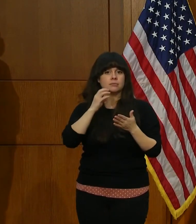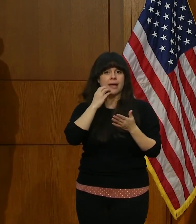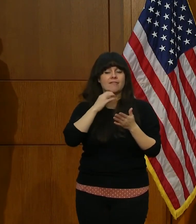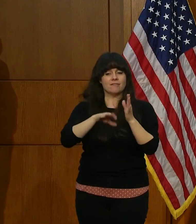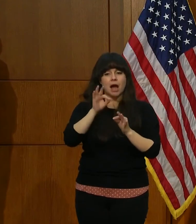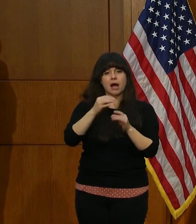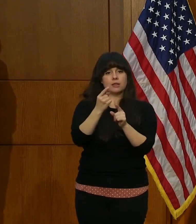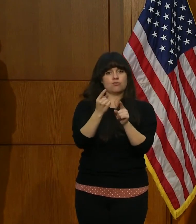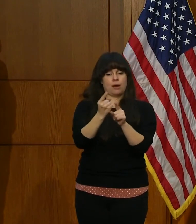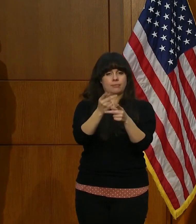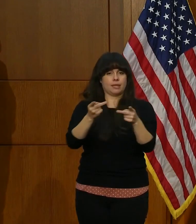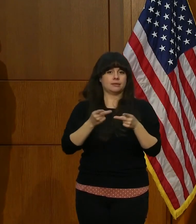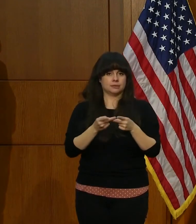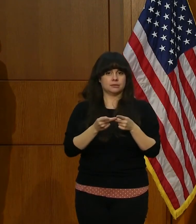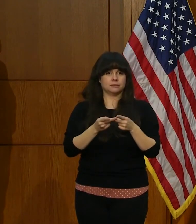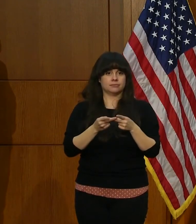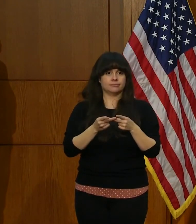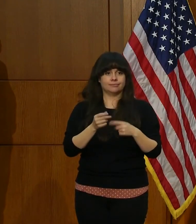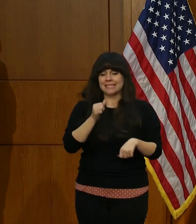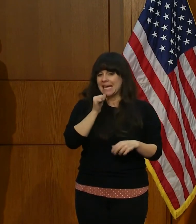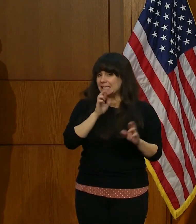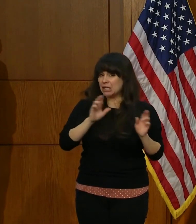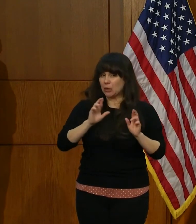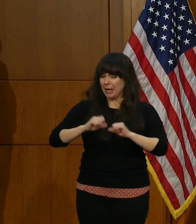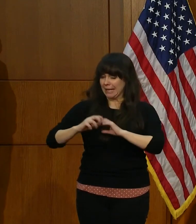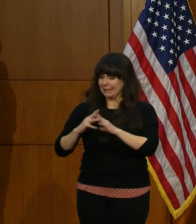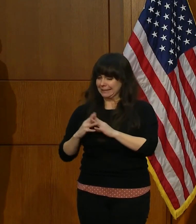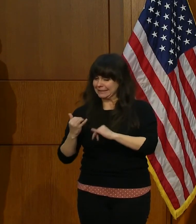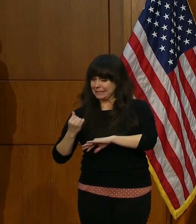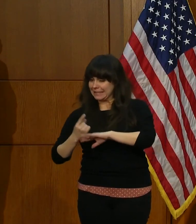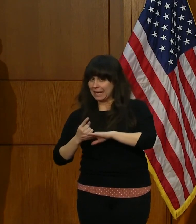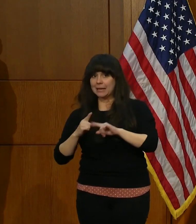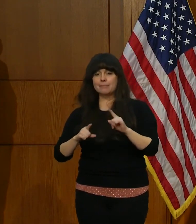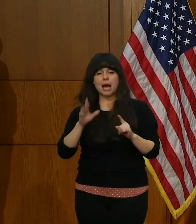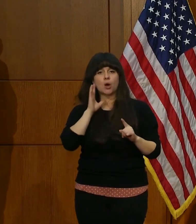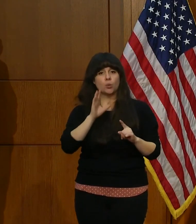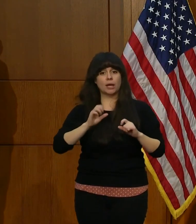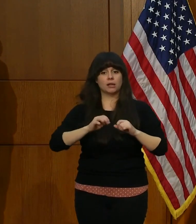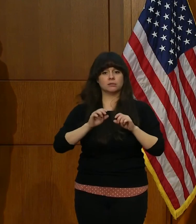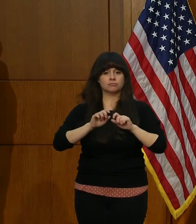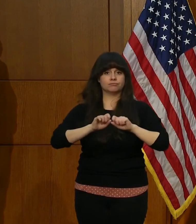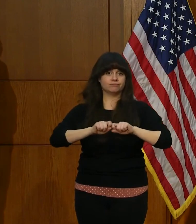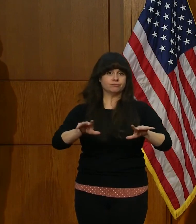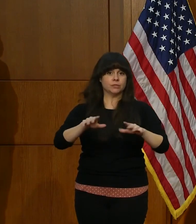GO AND HAVE THEIR INFORMATION GO TO THE RIGHT PLACE. THAT IS